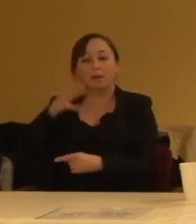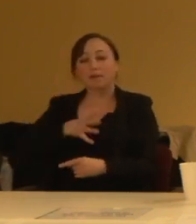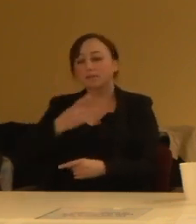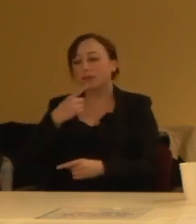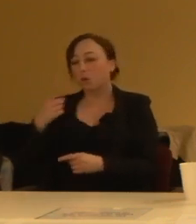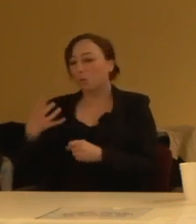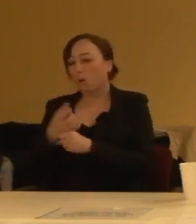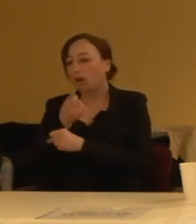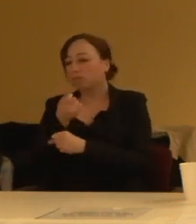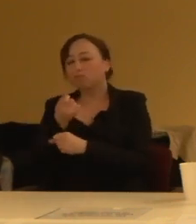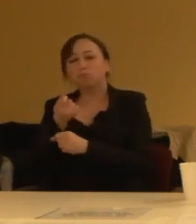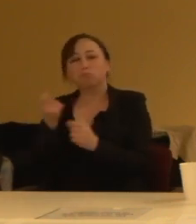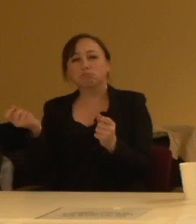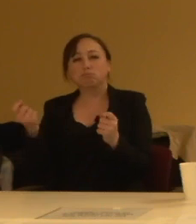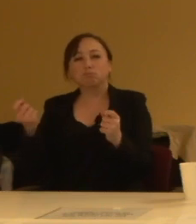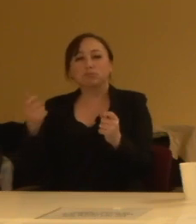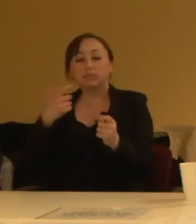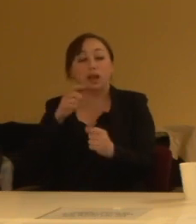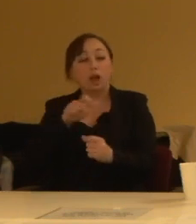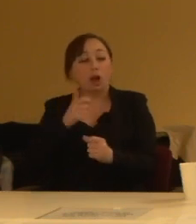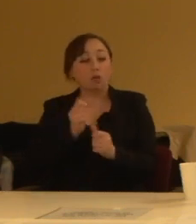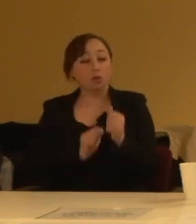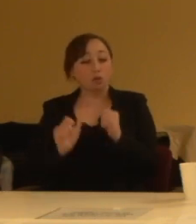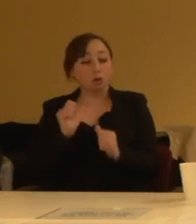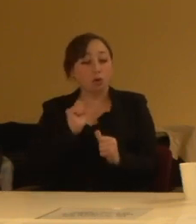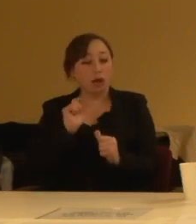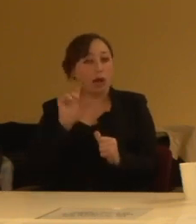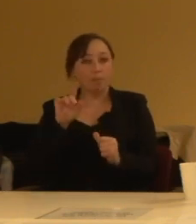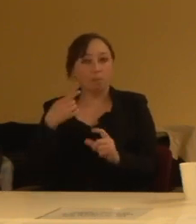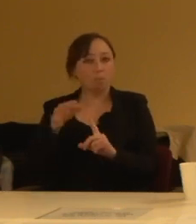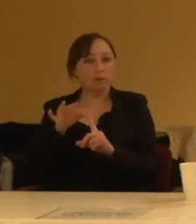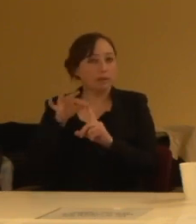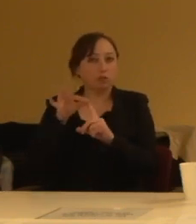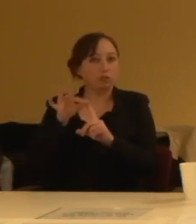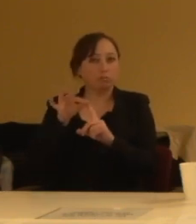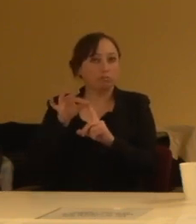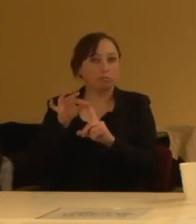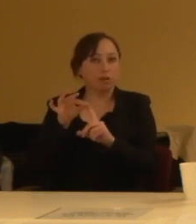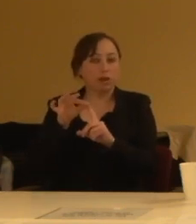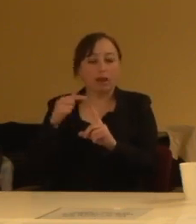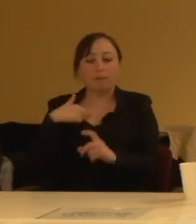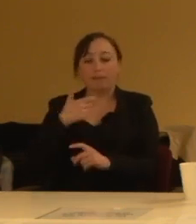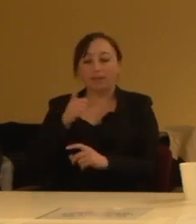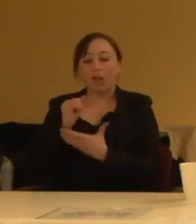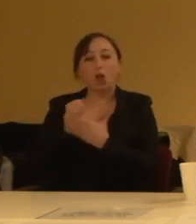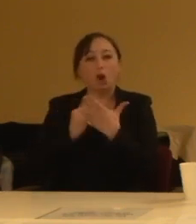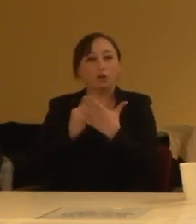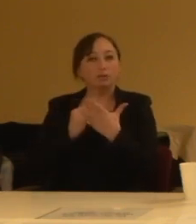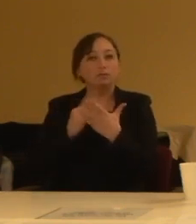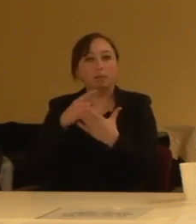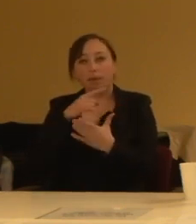he said "At every other theater, I am an exception, I am a gay artist of color who got a shot."